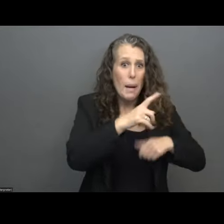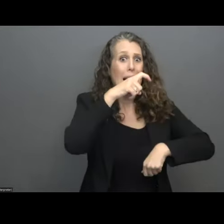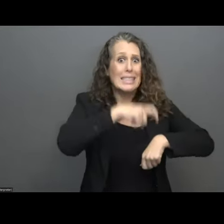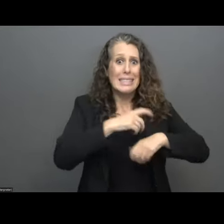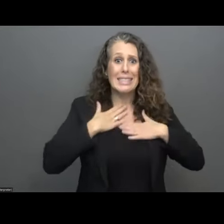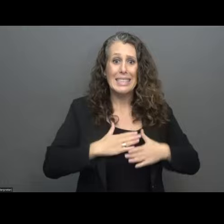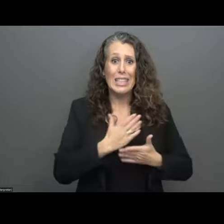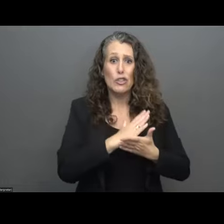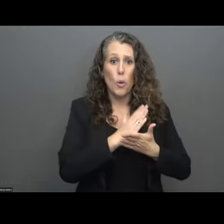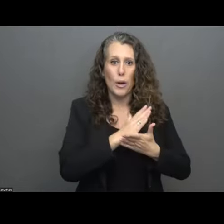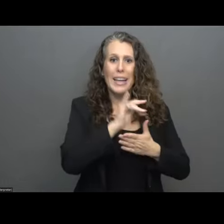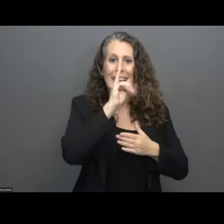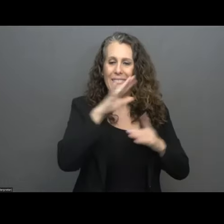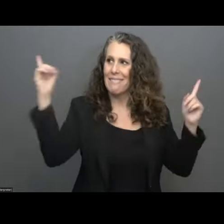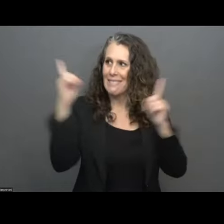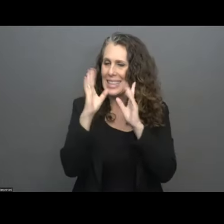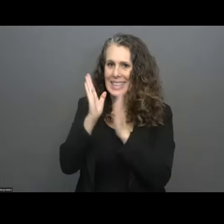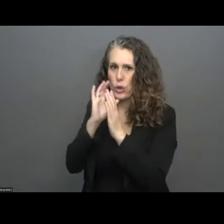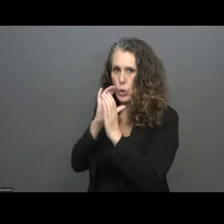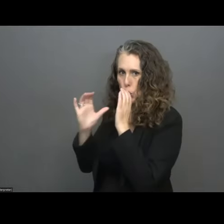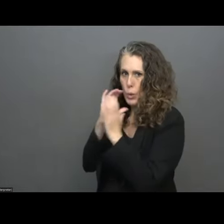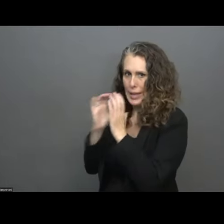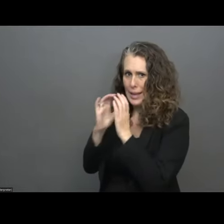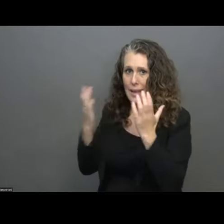is communication involved, and I don't think that if people just go to walk, talk, the